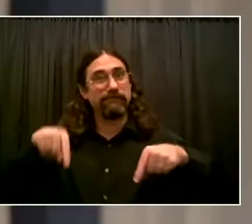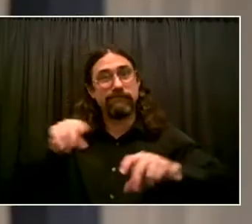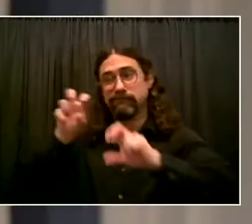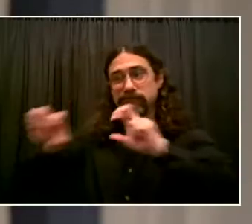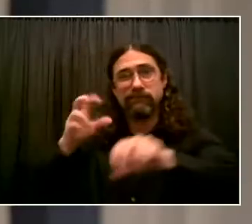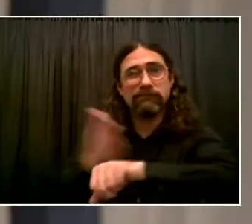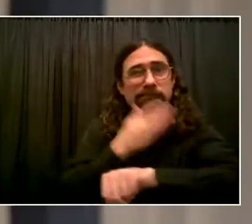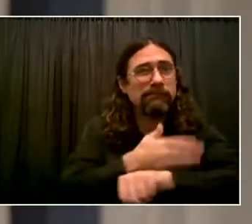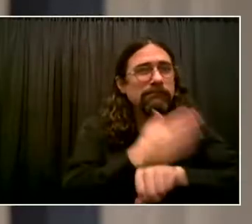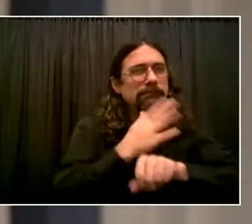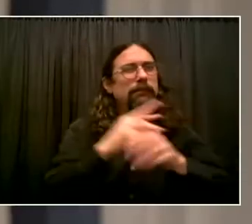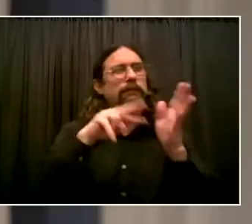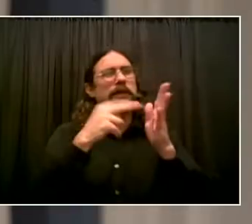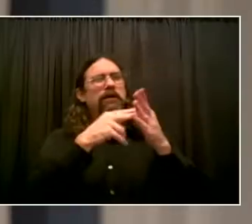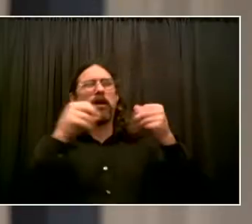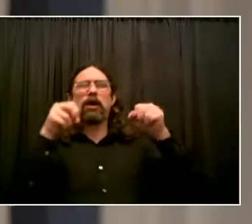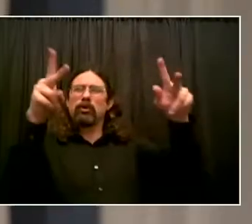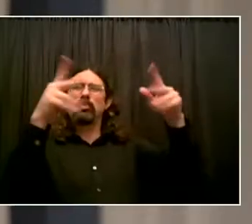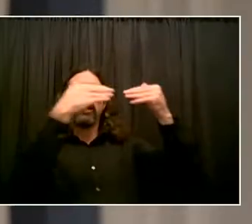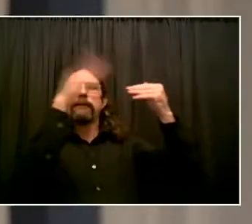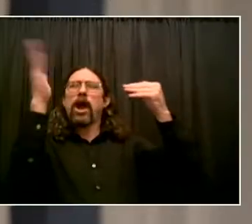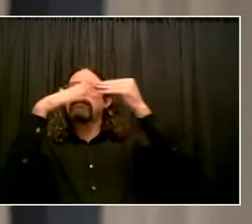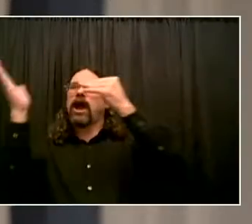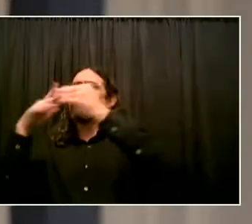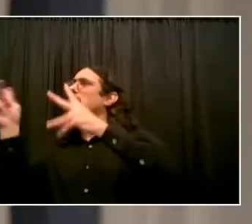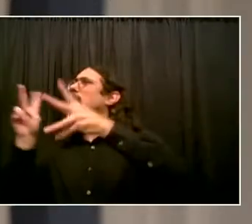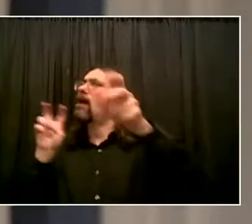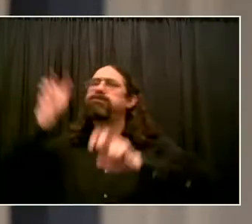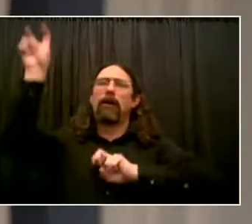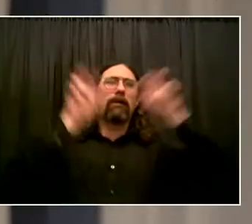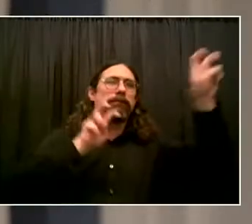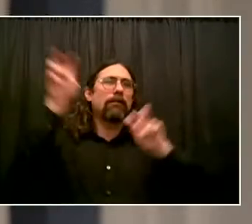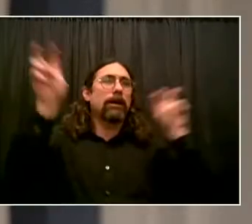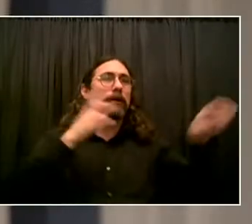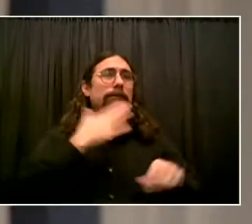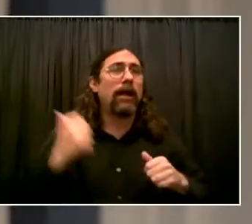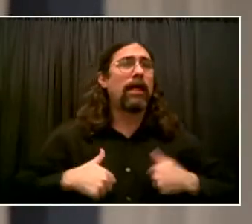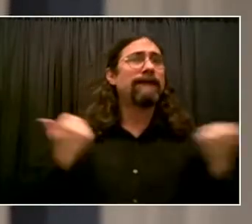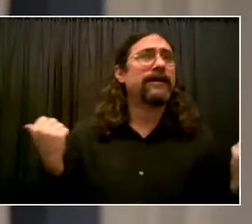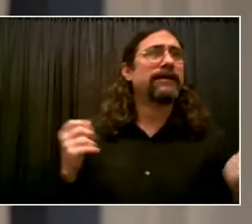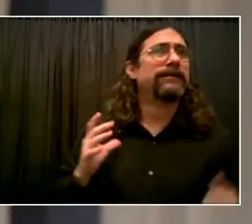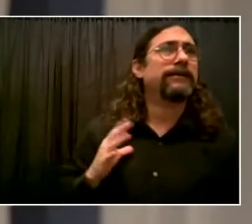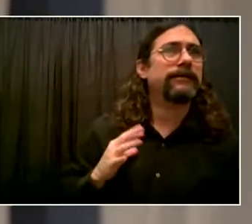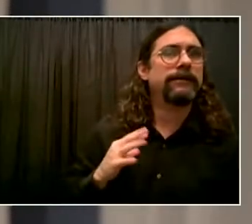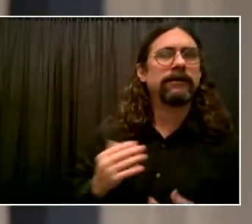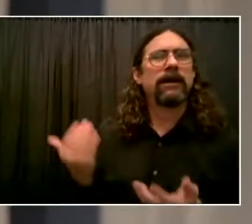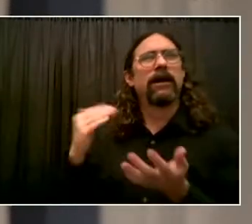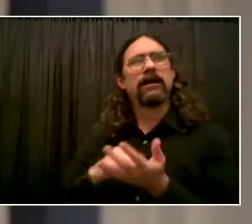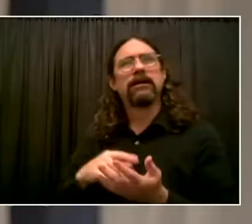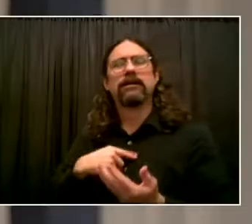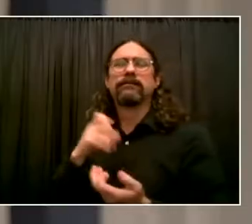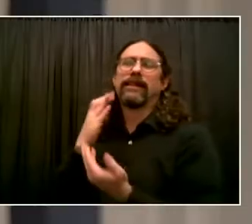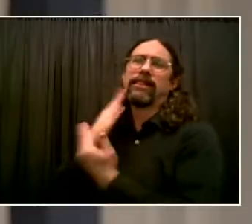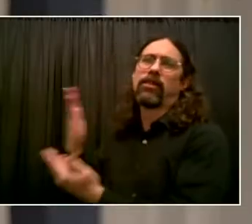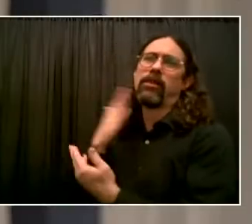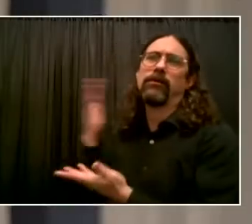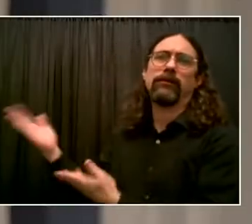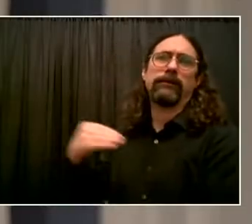ALLOWING ME THE OPPORTUNITY TO SHE ARTOY.DA